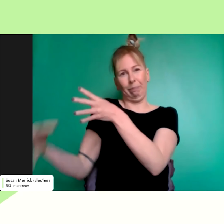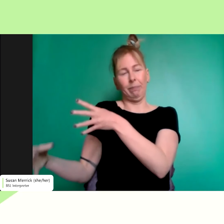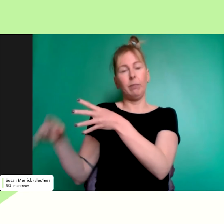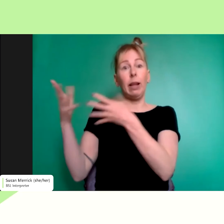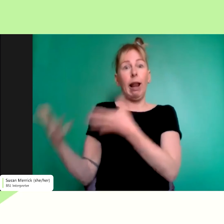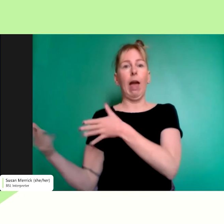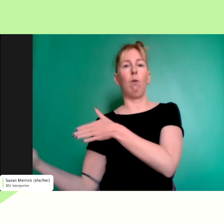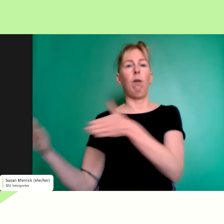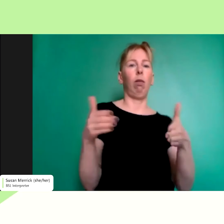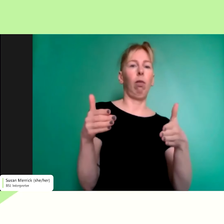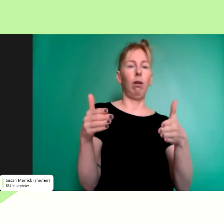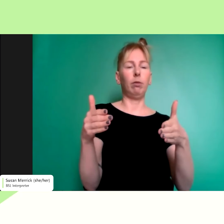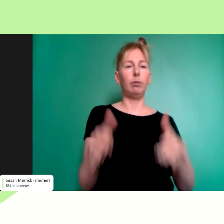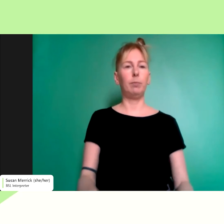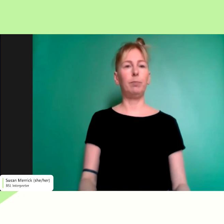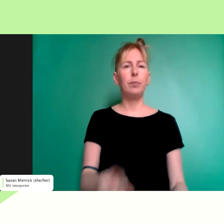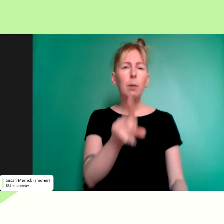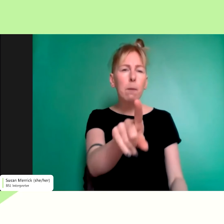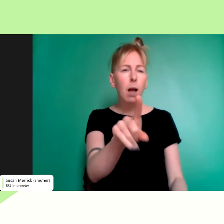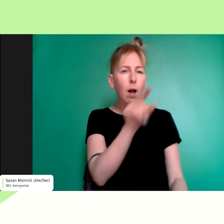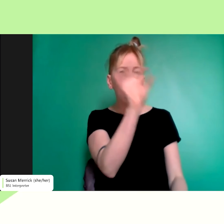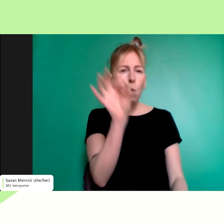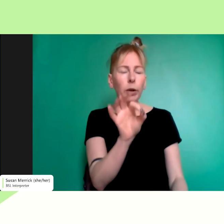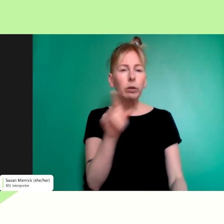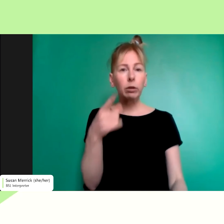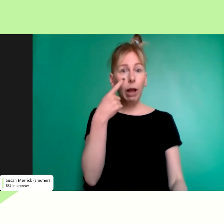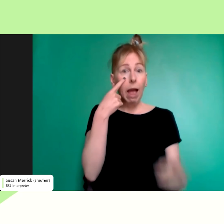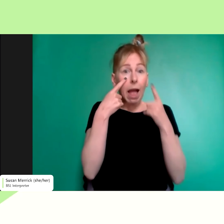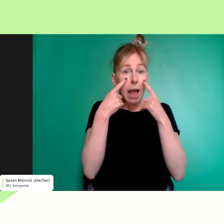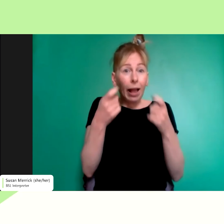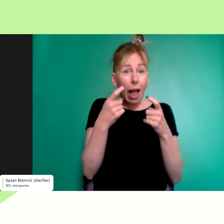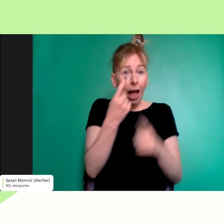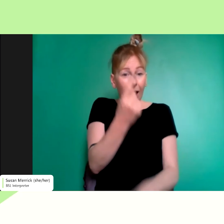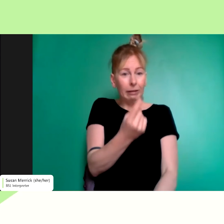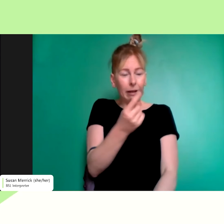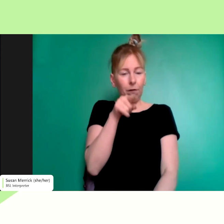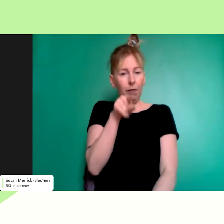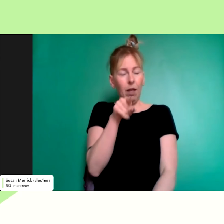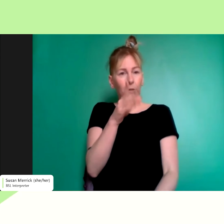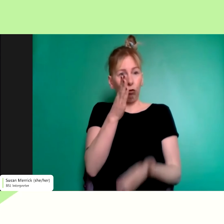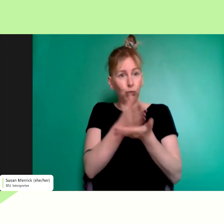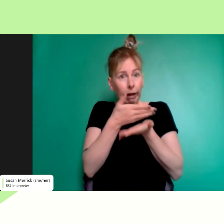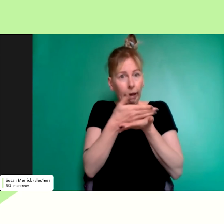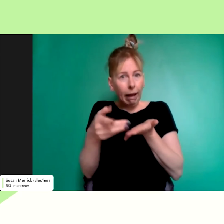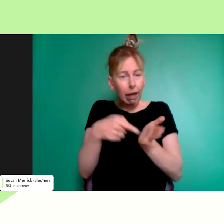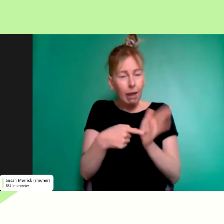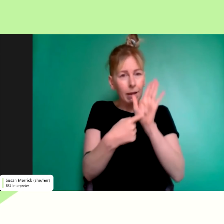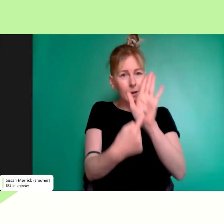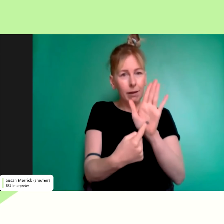or else is it a hollow practice performance? Or a clear-cut case of virtue signalling?